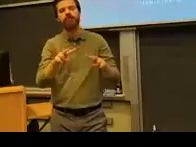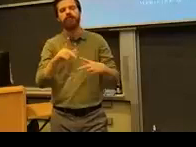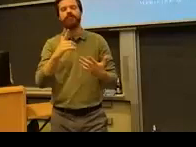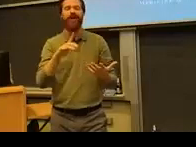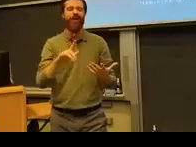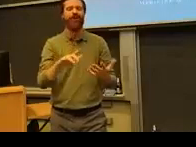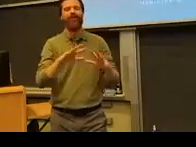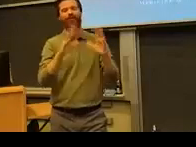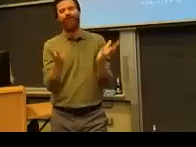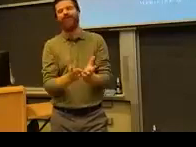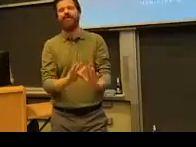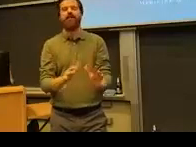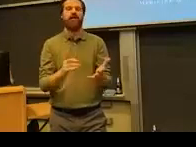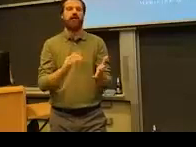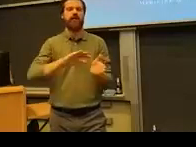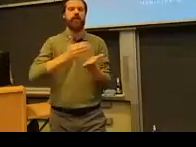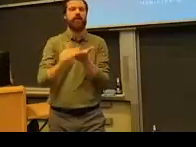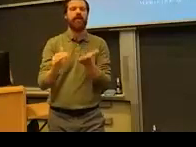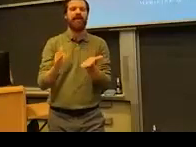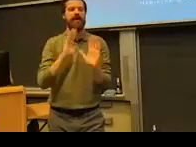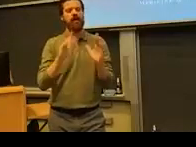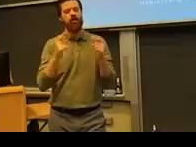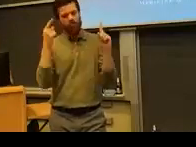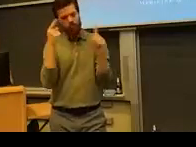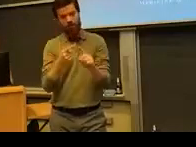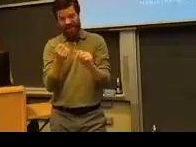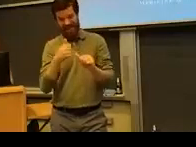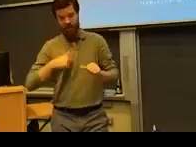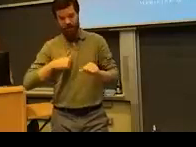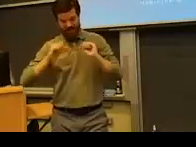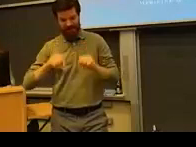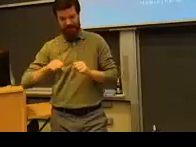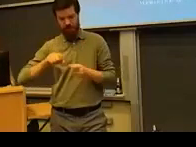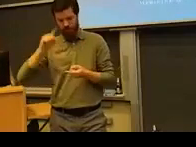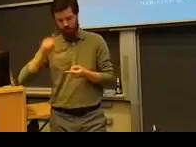a whole and doing anything we can to just reduce the harm that's caused by substance use um so a